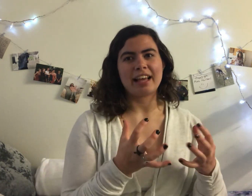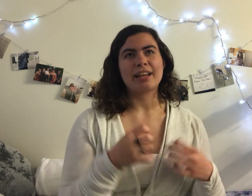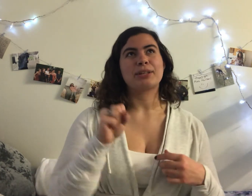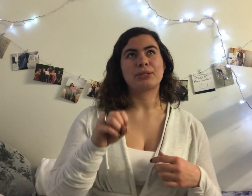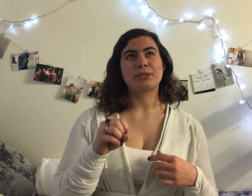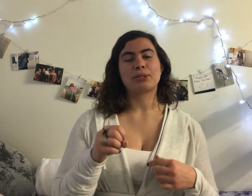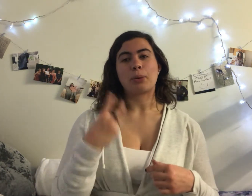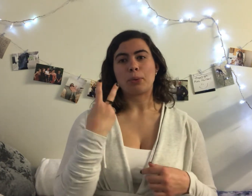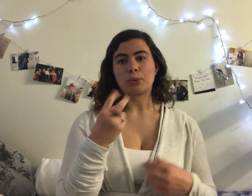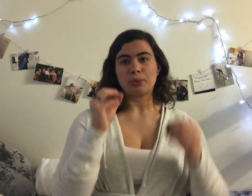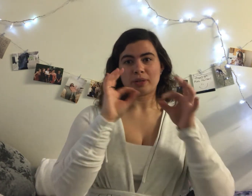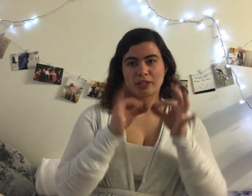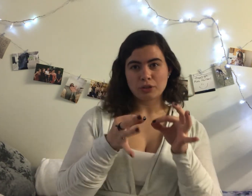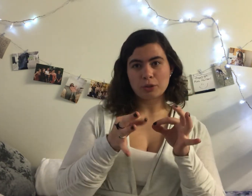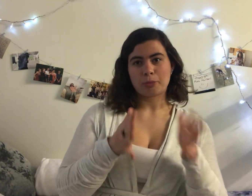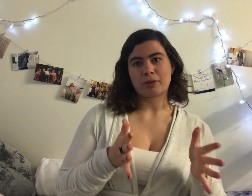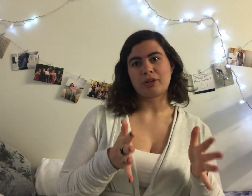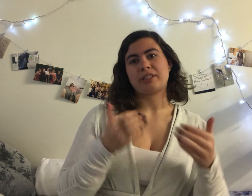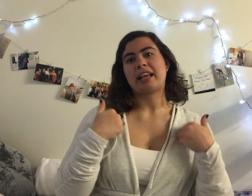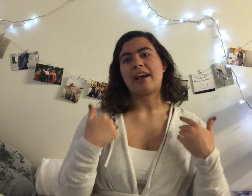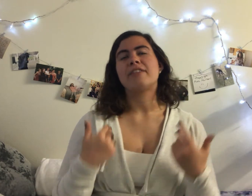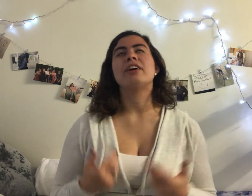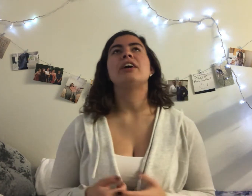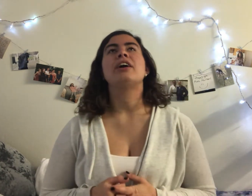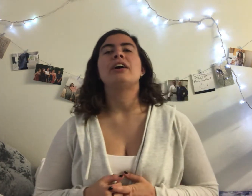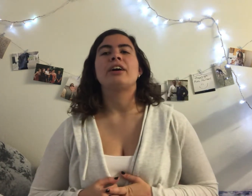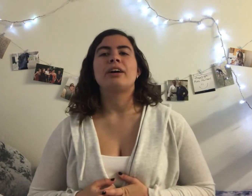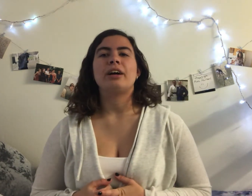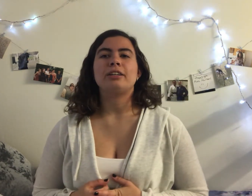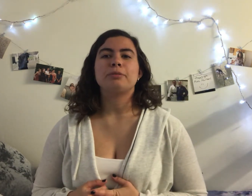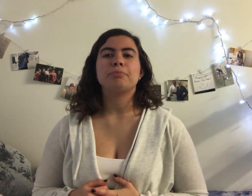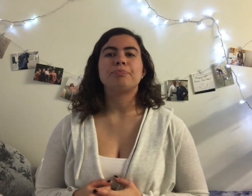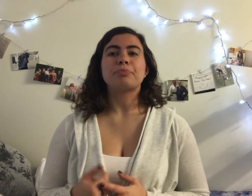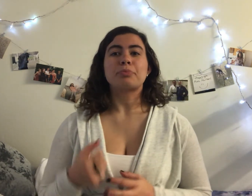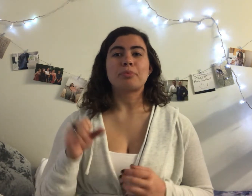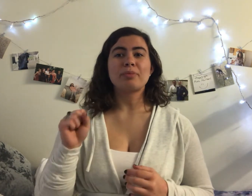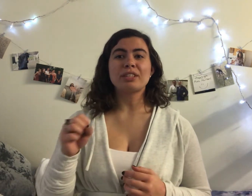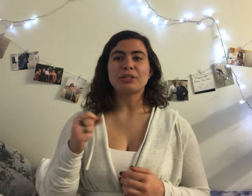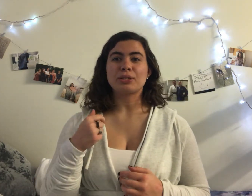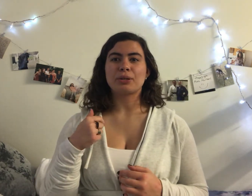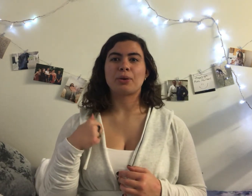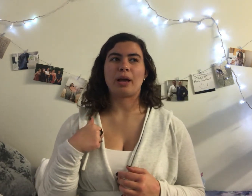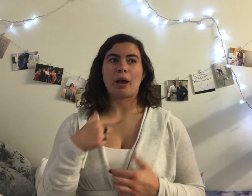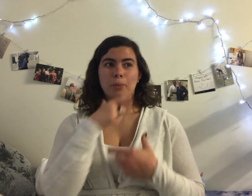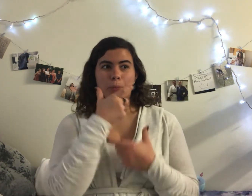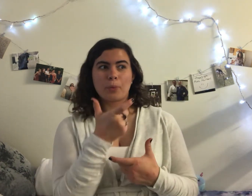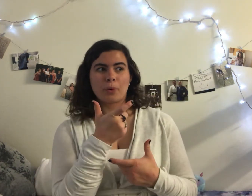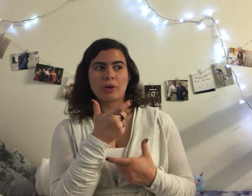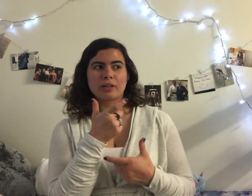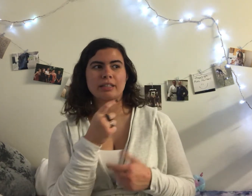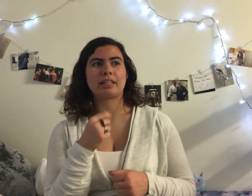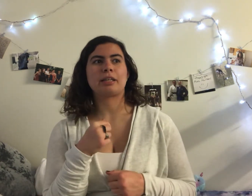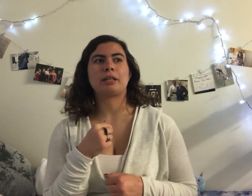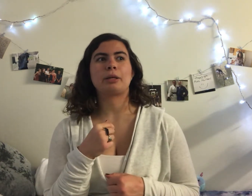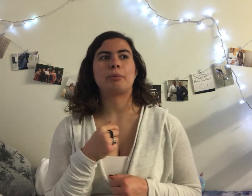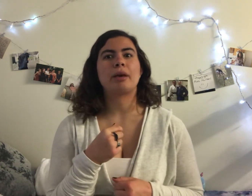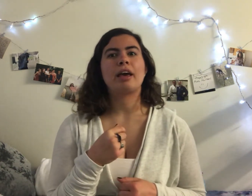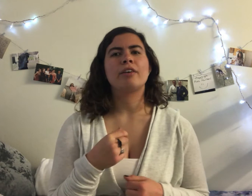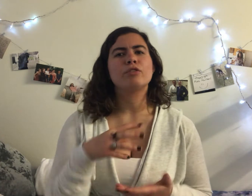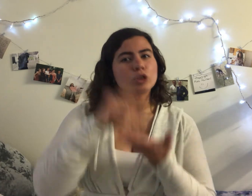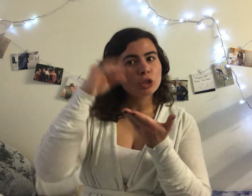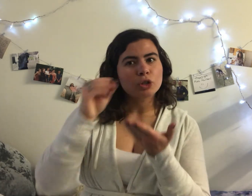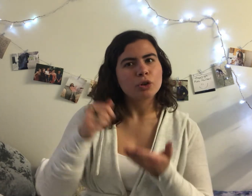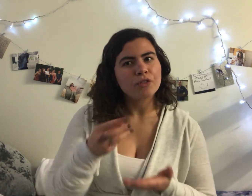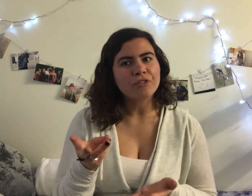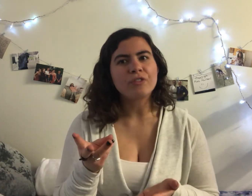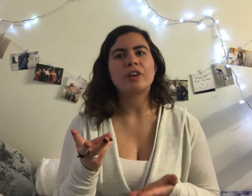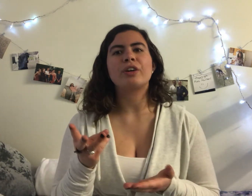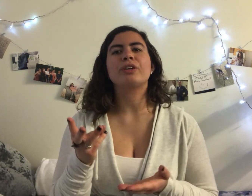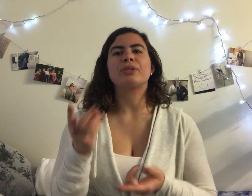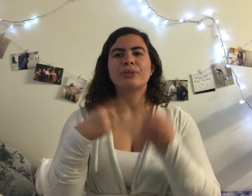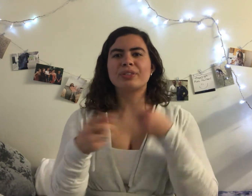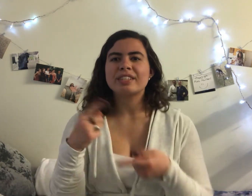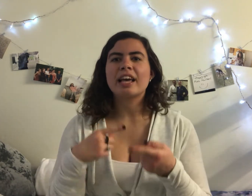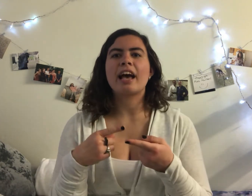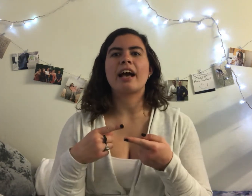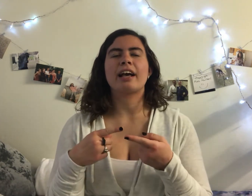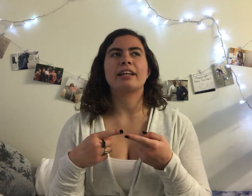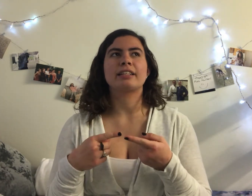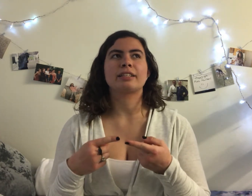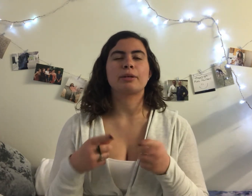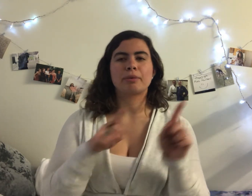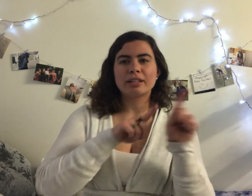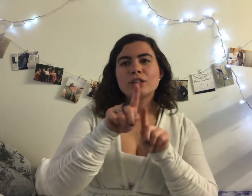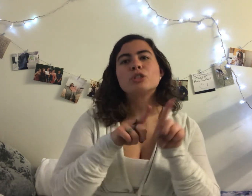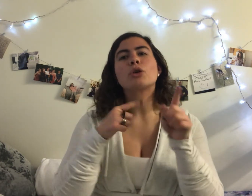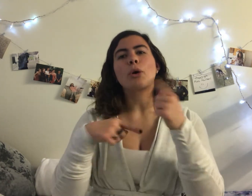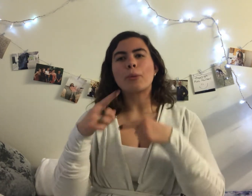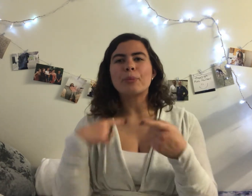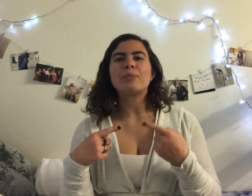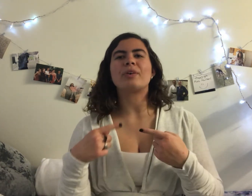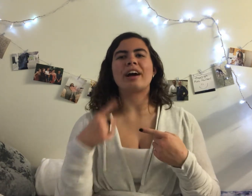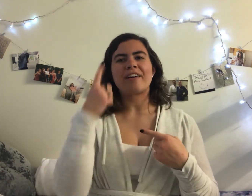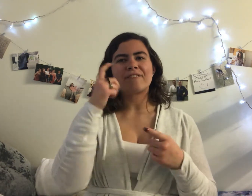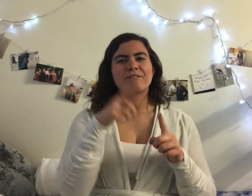There are two interpreters. I was watching them and was able to pick up a few signs for astronomy terms.